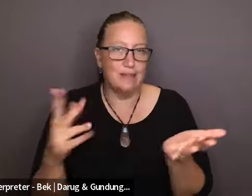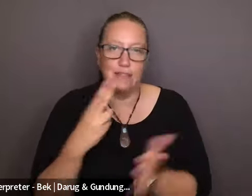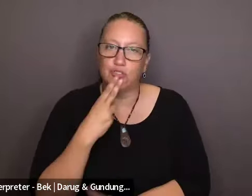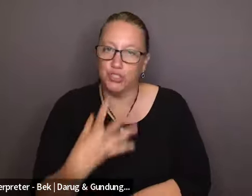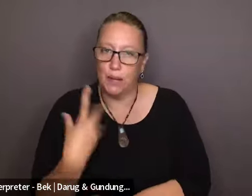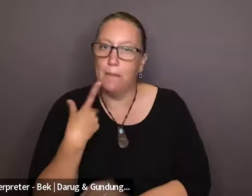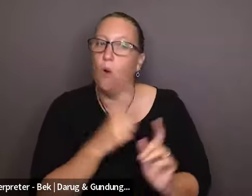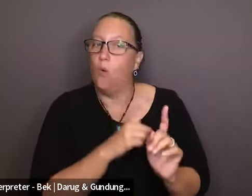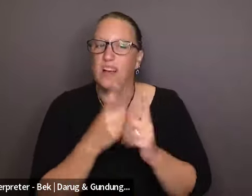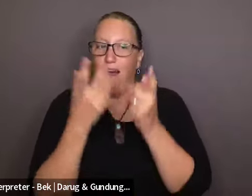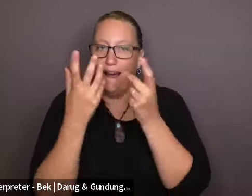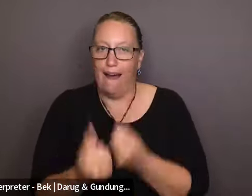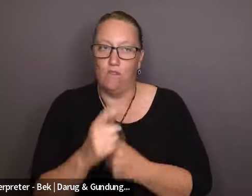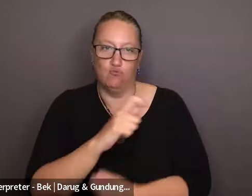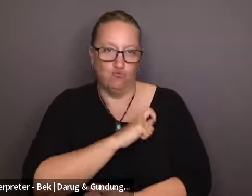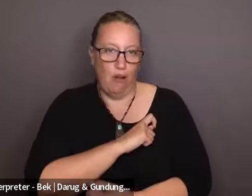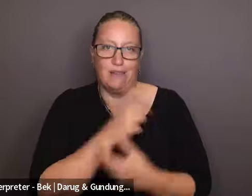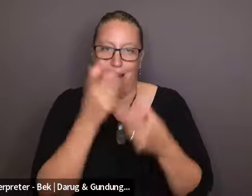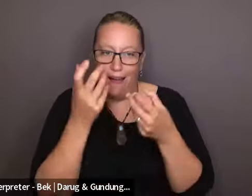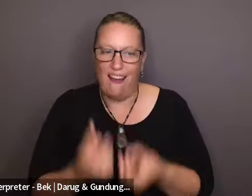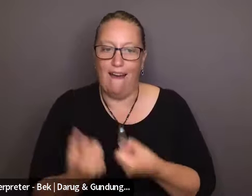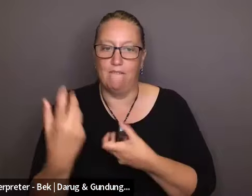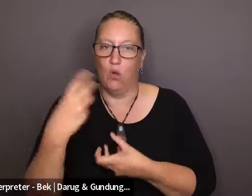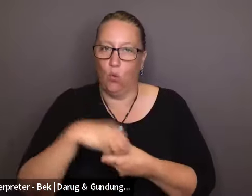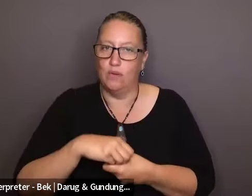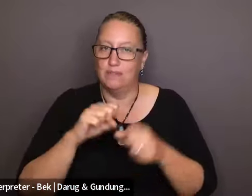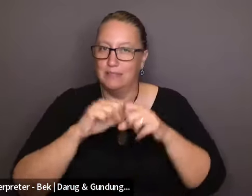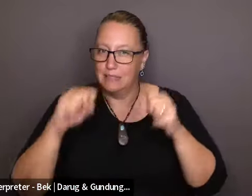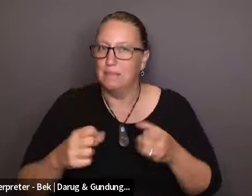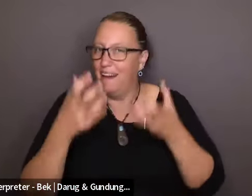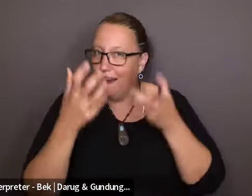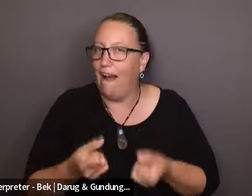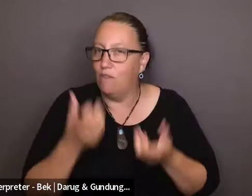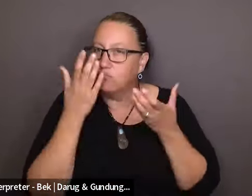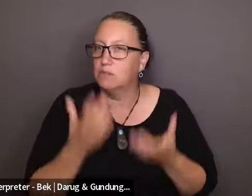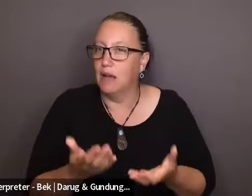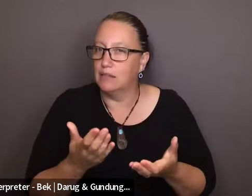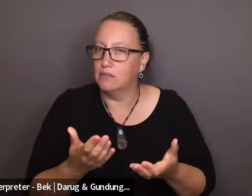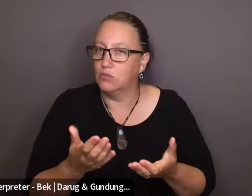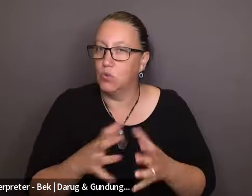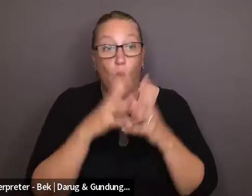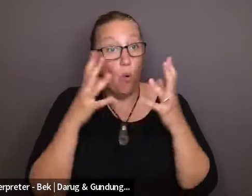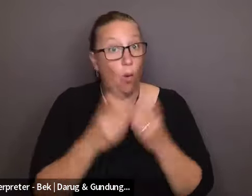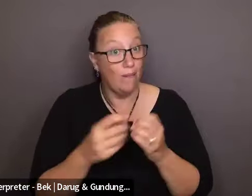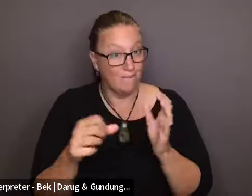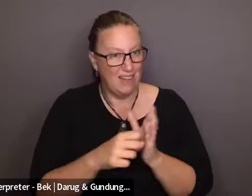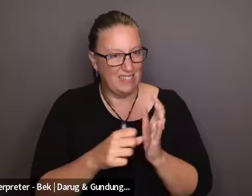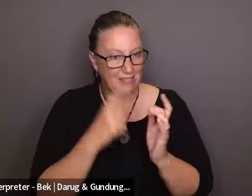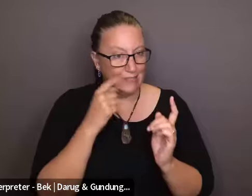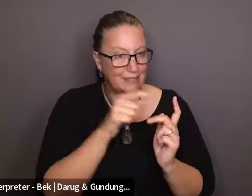practices, and we define safety quite broadly. Freedom from harm, abuse, negligent and exploitation, but also the